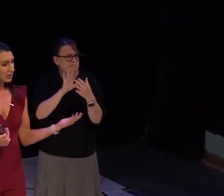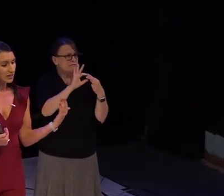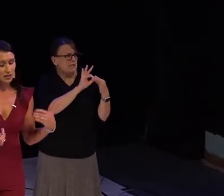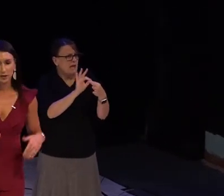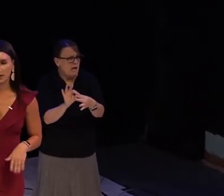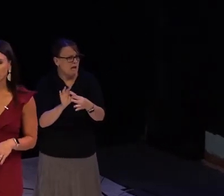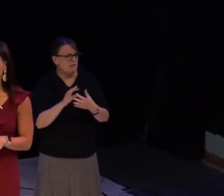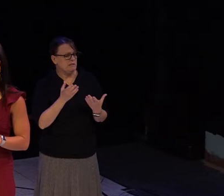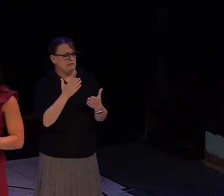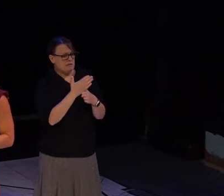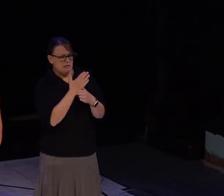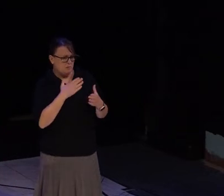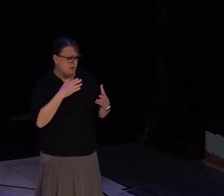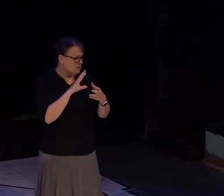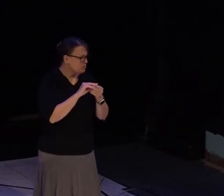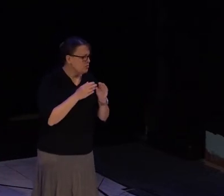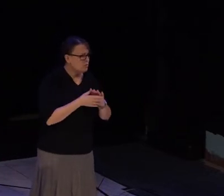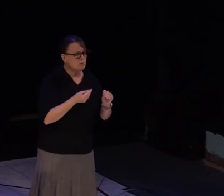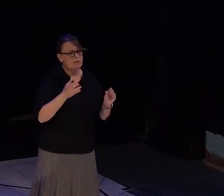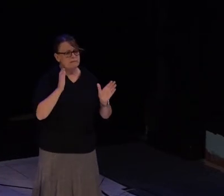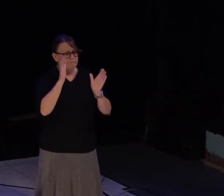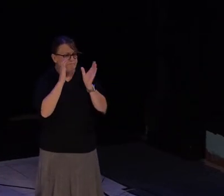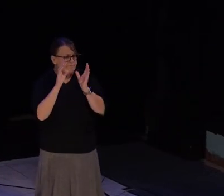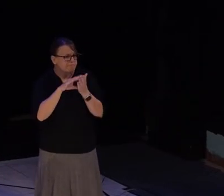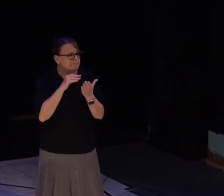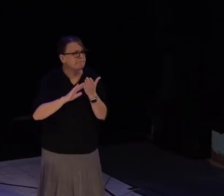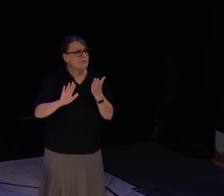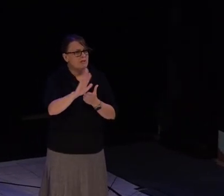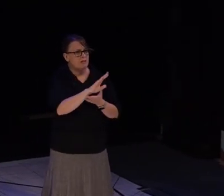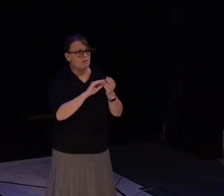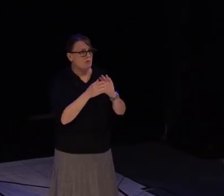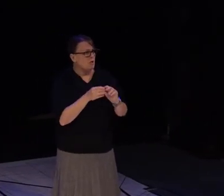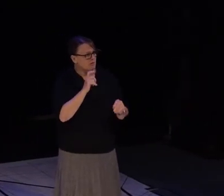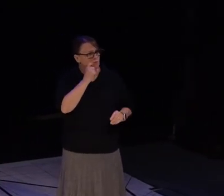hear about theirs. It's just a really cool thing. But of course,